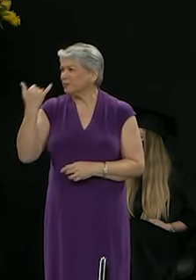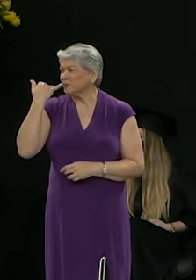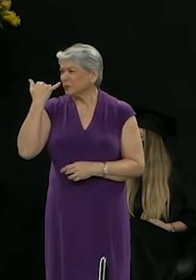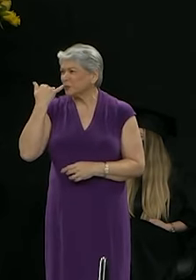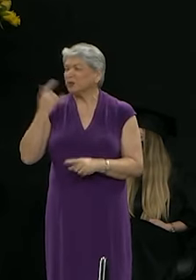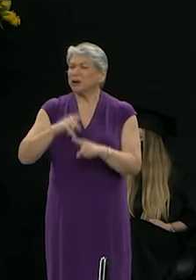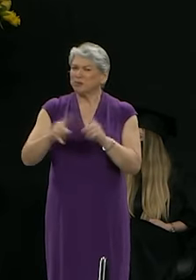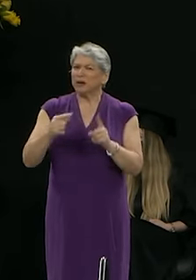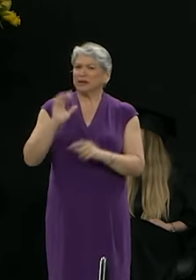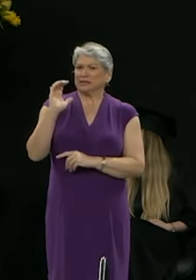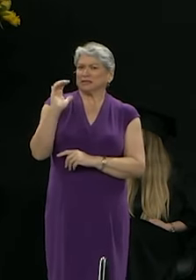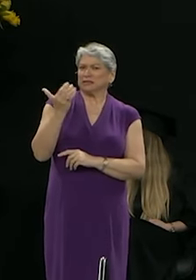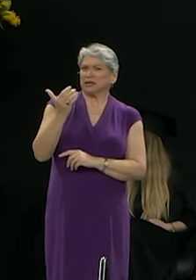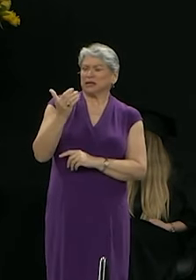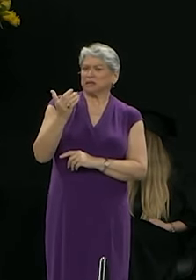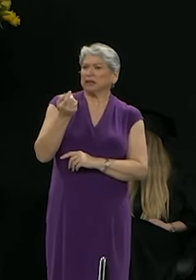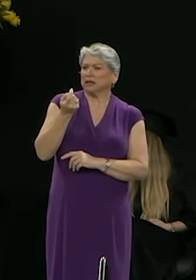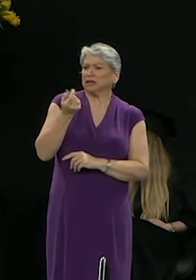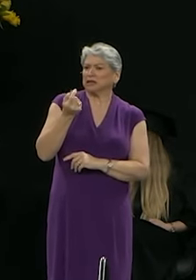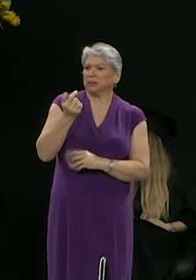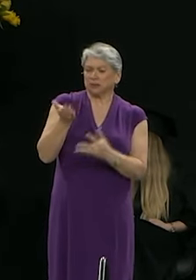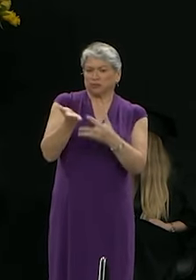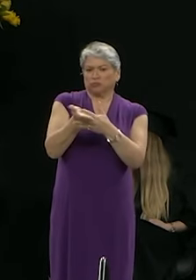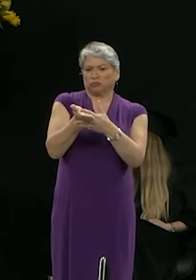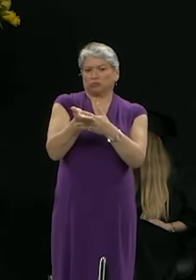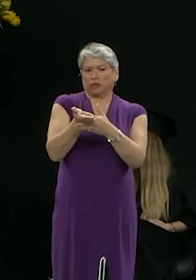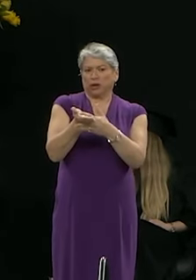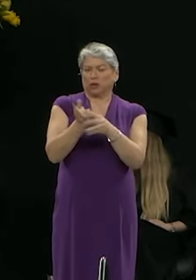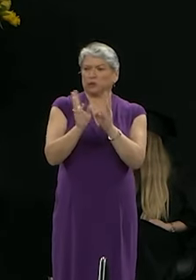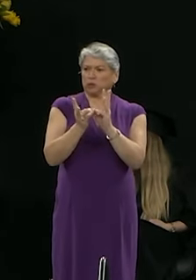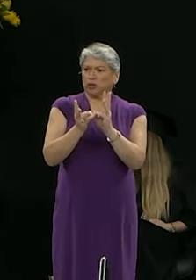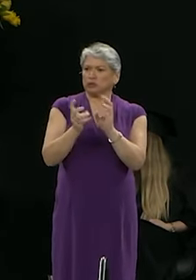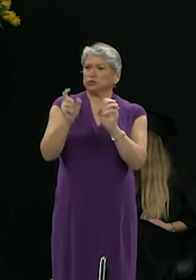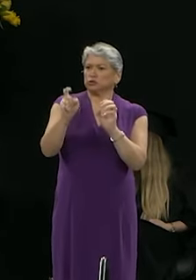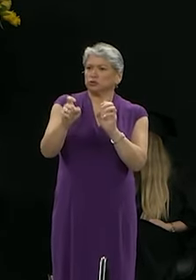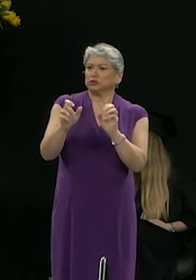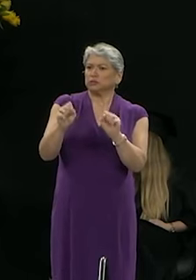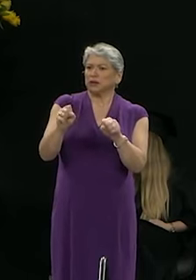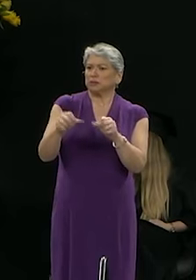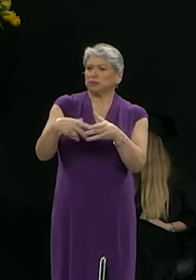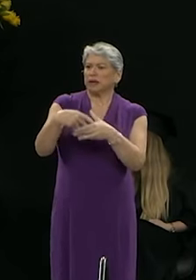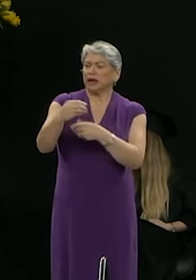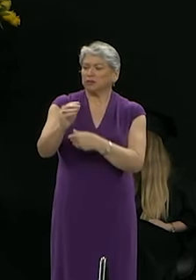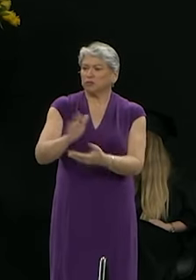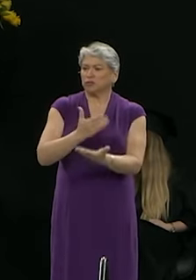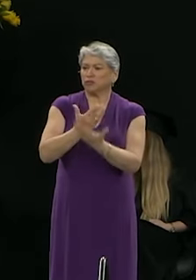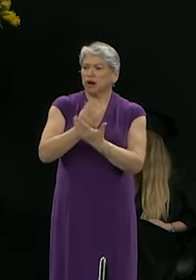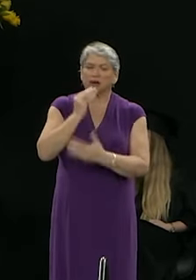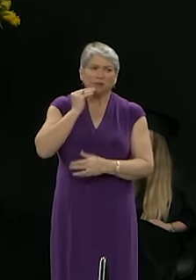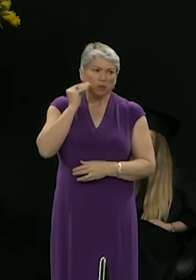but it looks like we're going to have a little break in the weather. So we should be able to get out and get home without any severe weather.